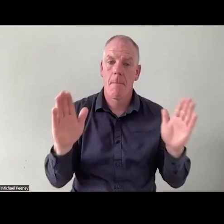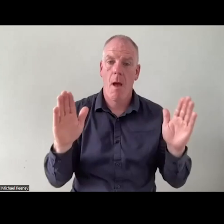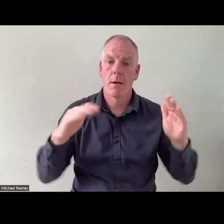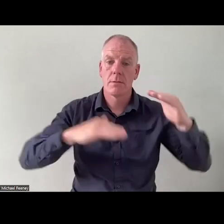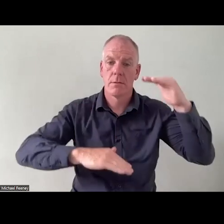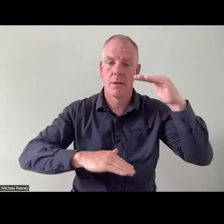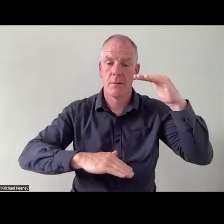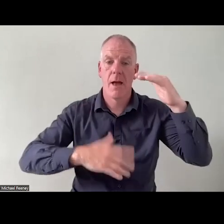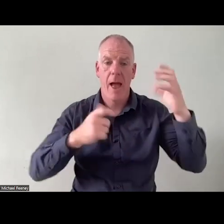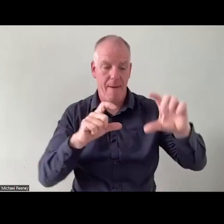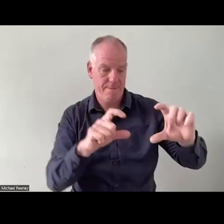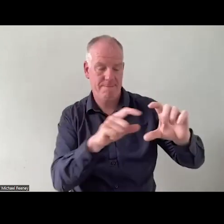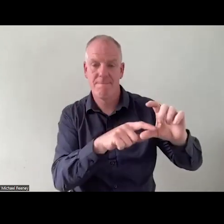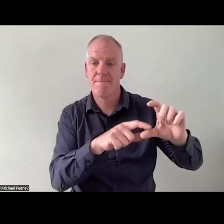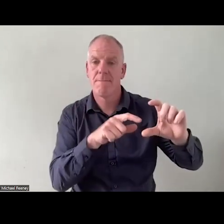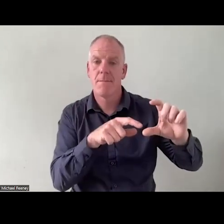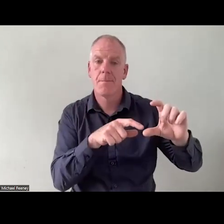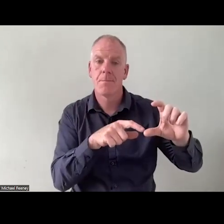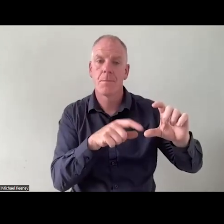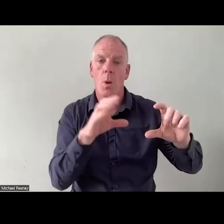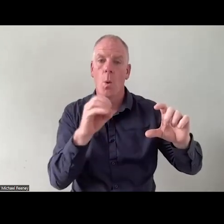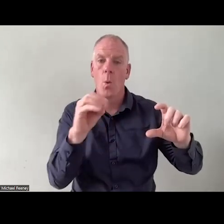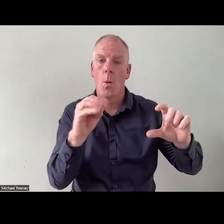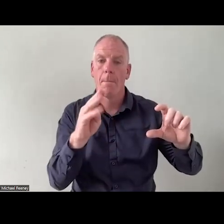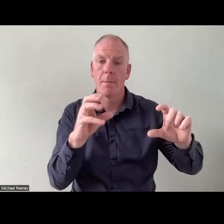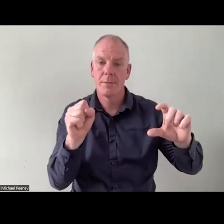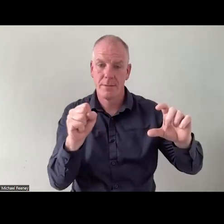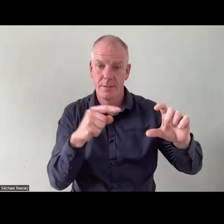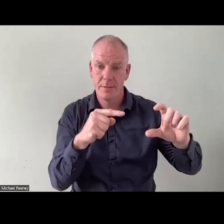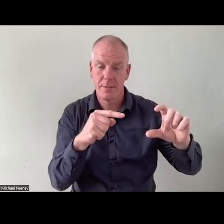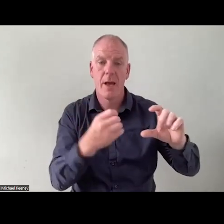and having braille in the packaging on Coco Pops. So, the feedback again on that was amazing.